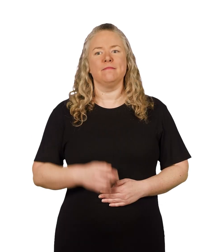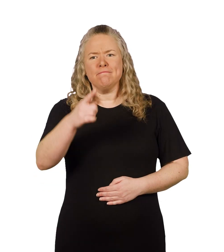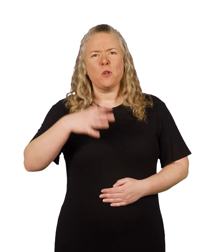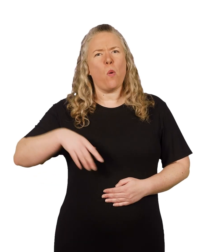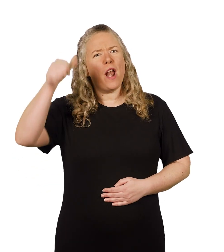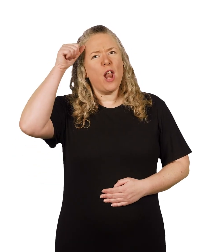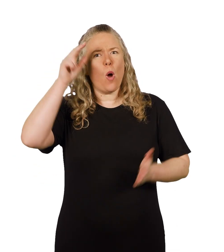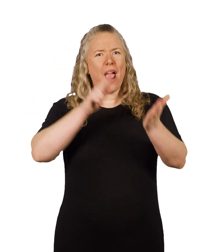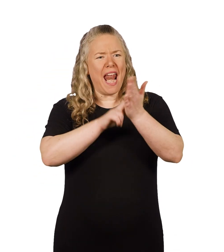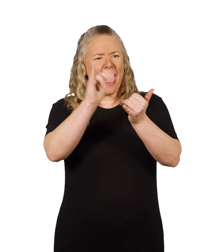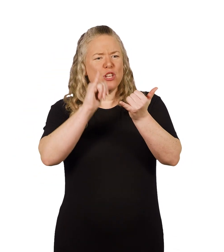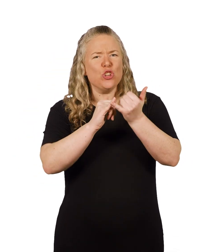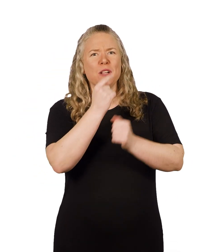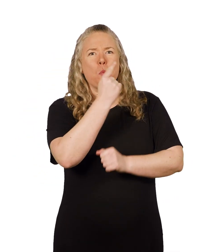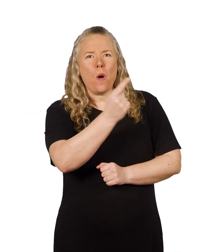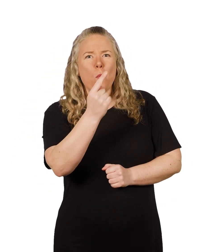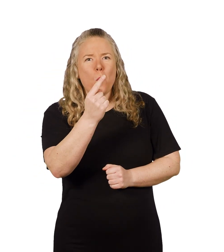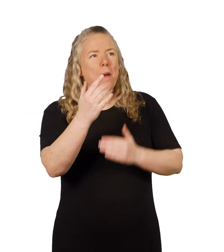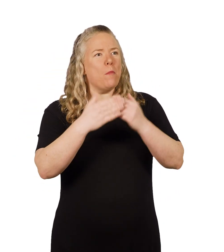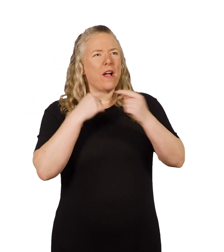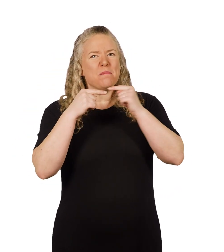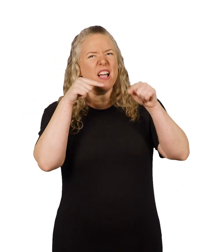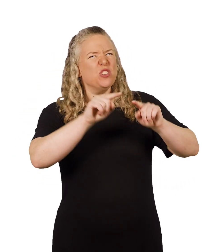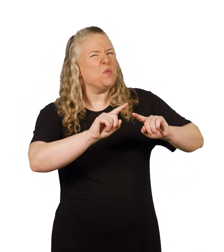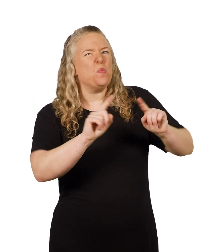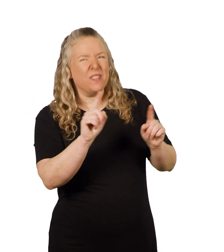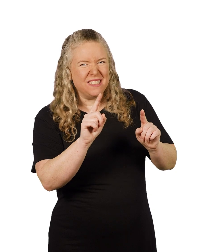For more information about NHS 111